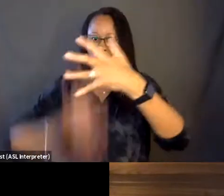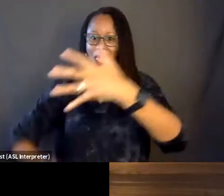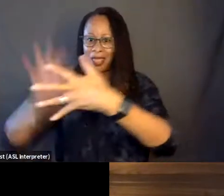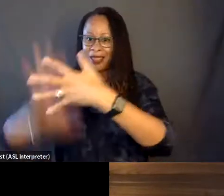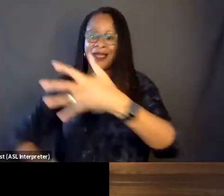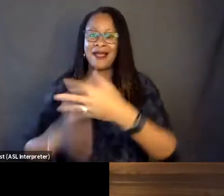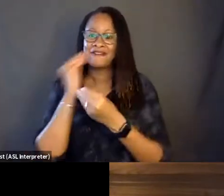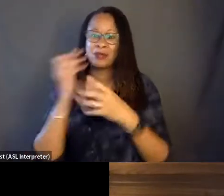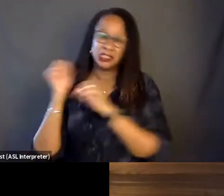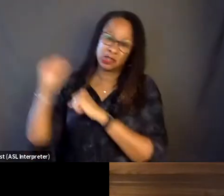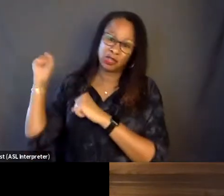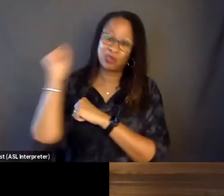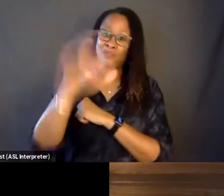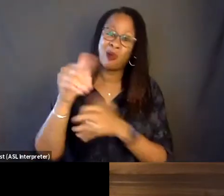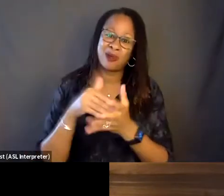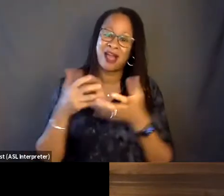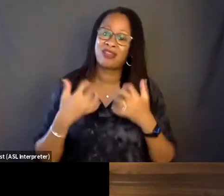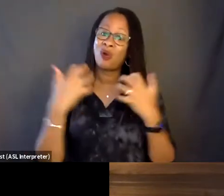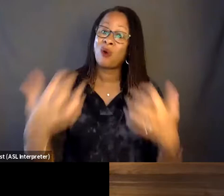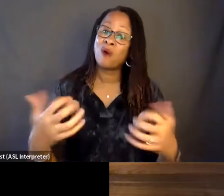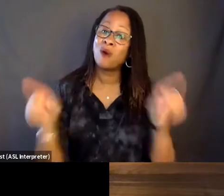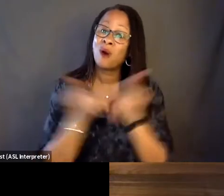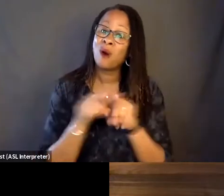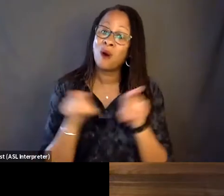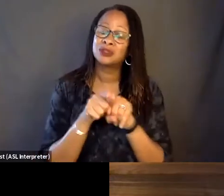at you, that also visually allows you to kind